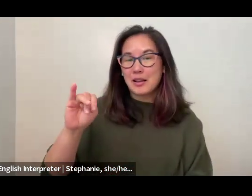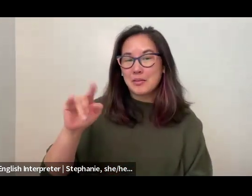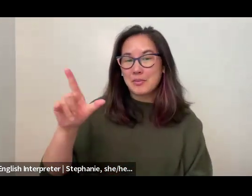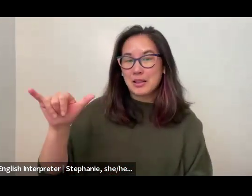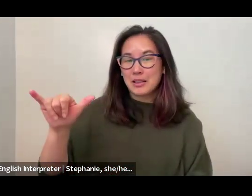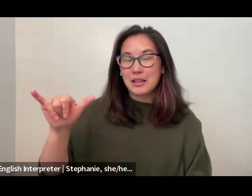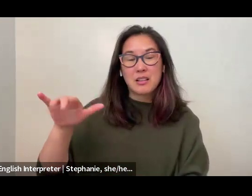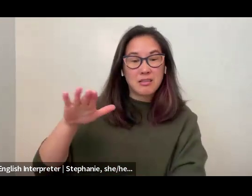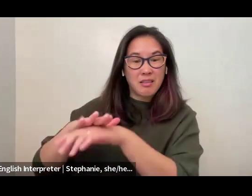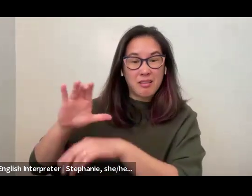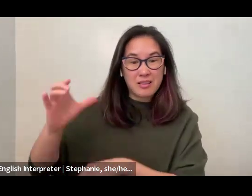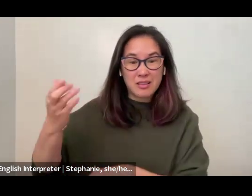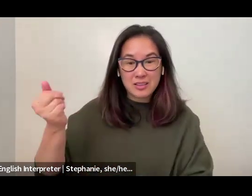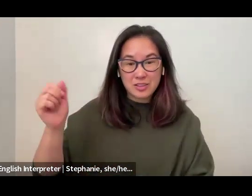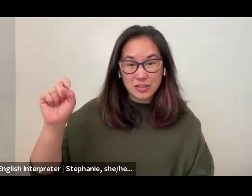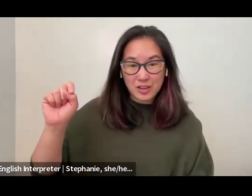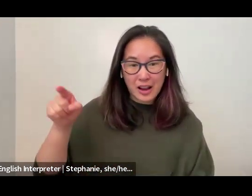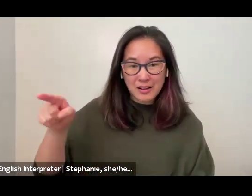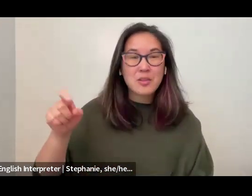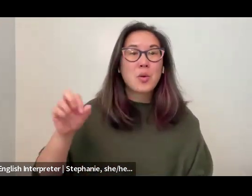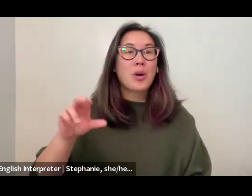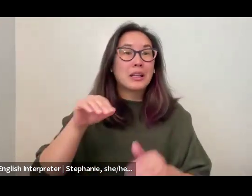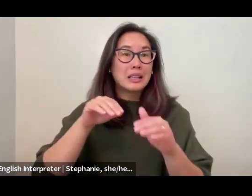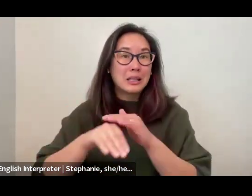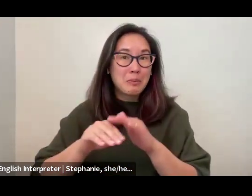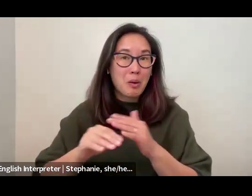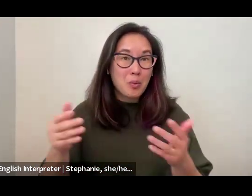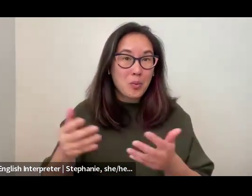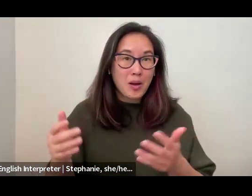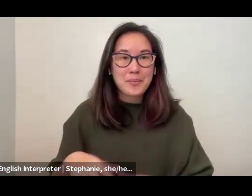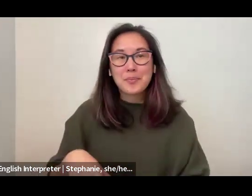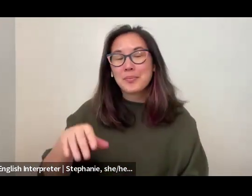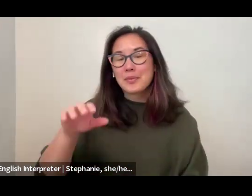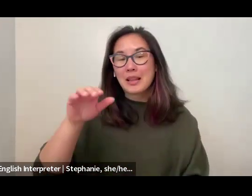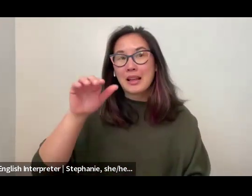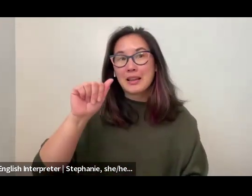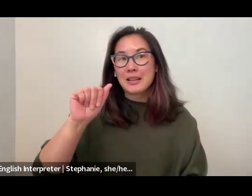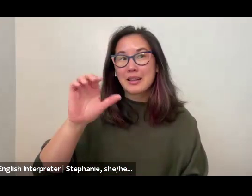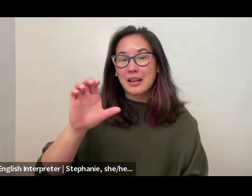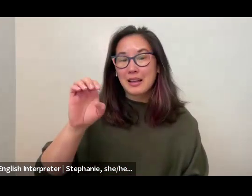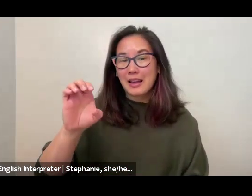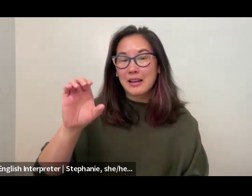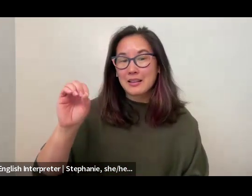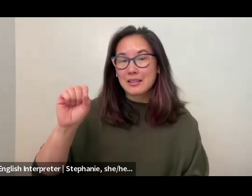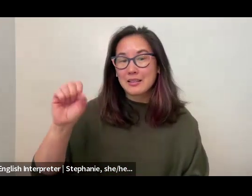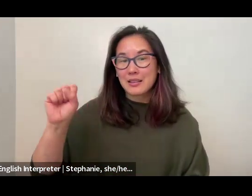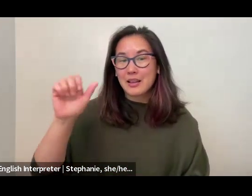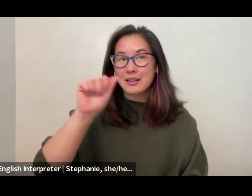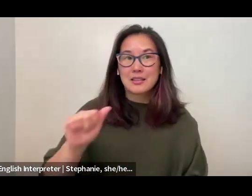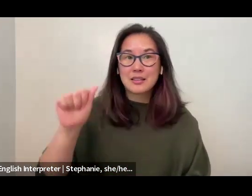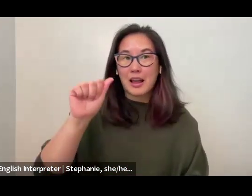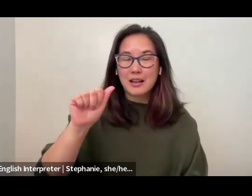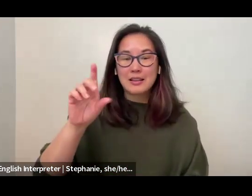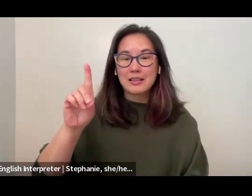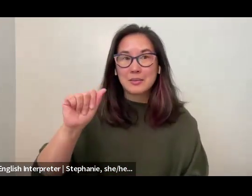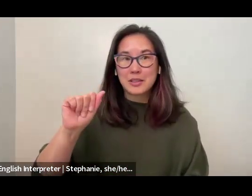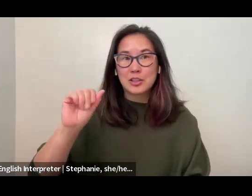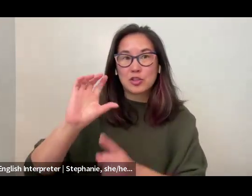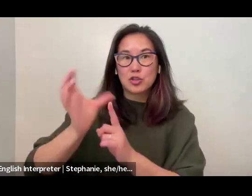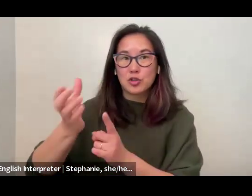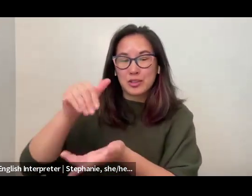or e mail access@disabilityculturalcenter.org.